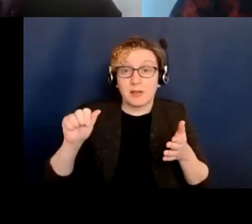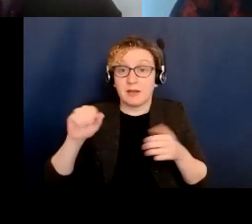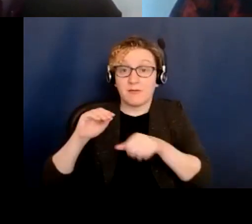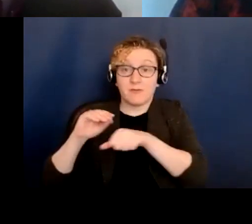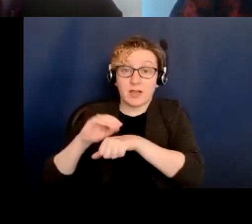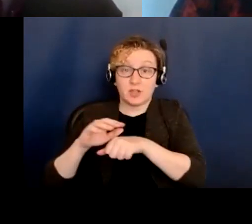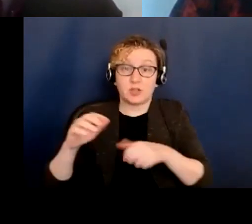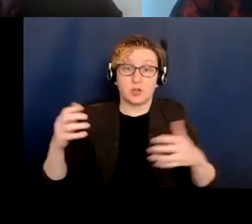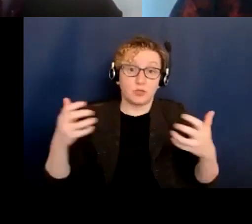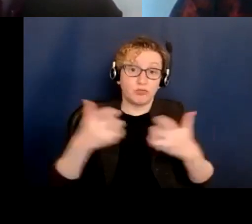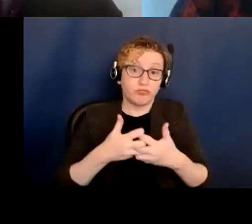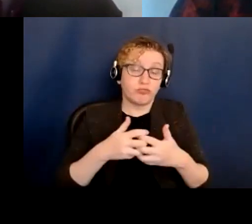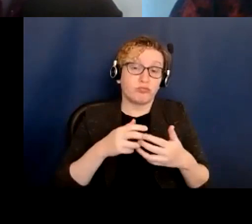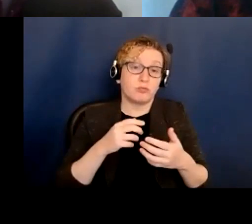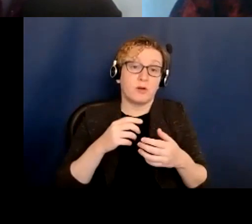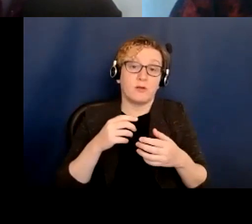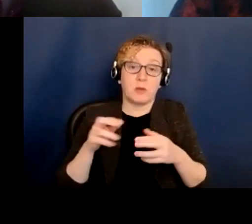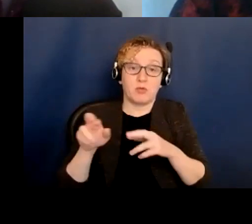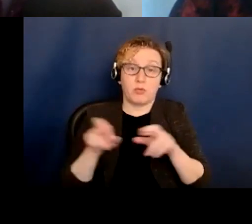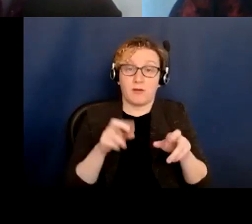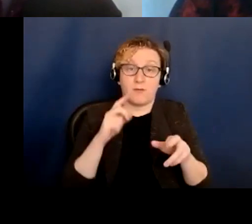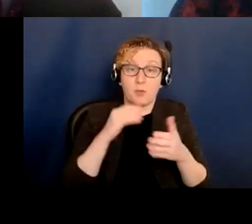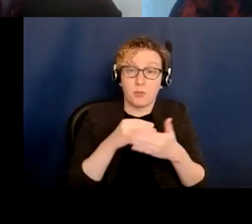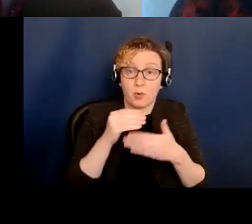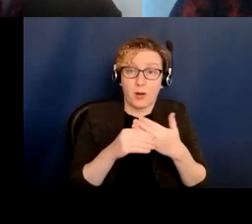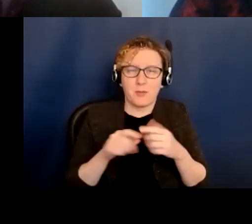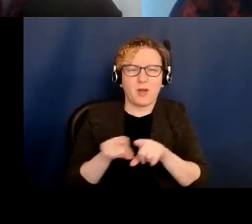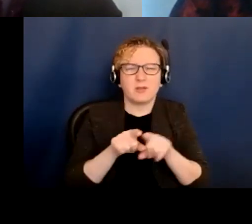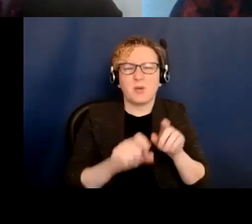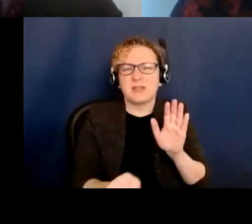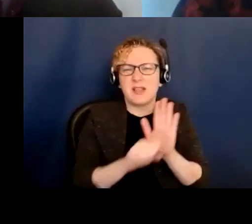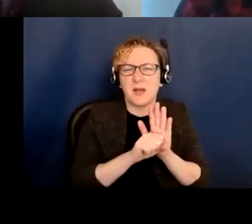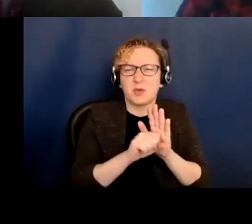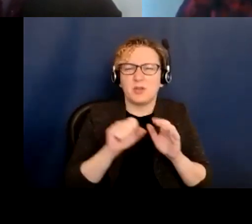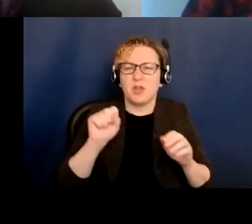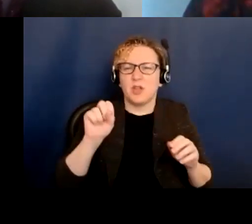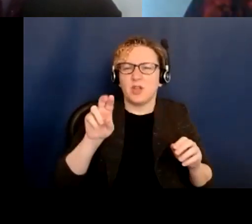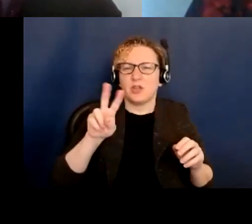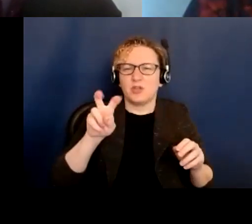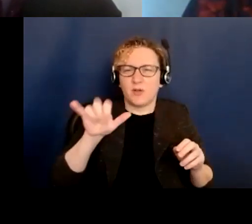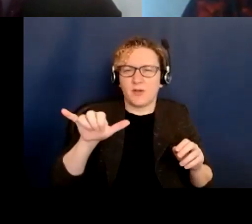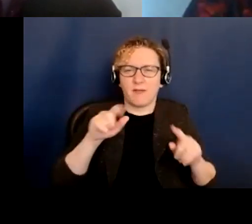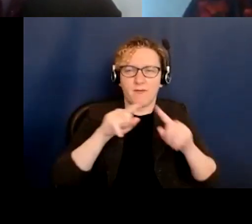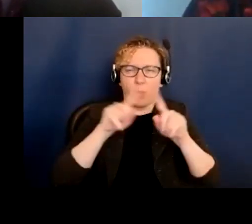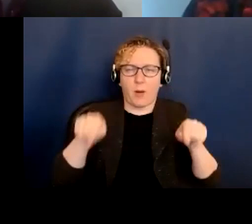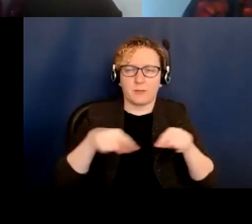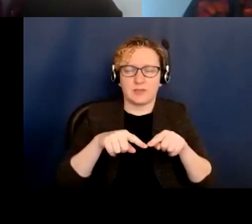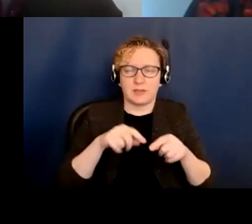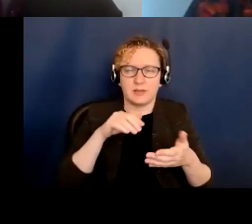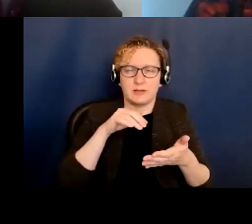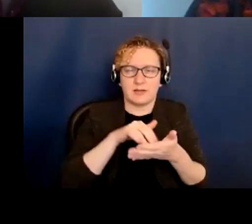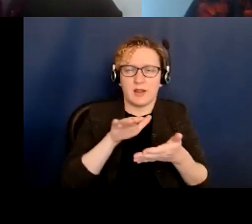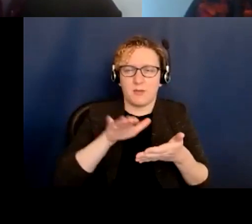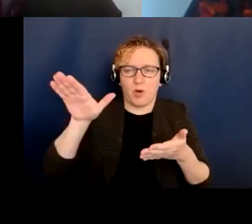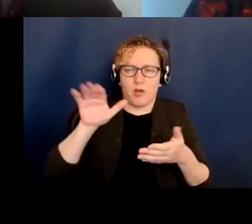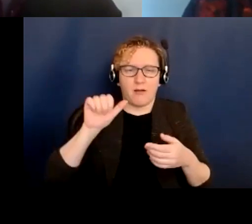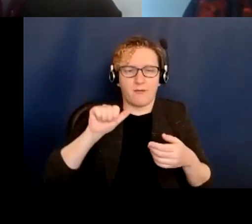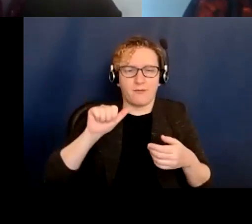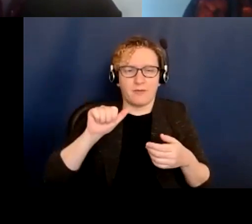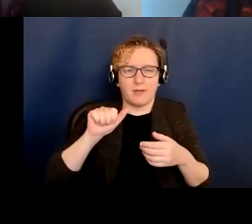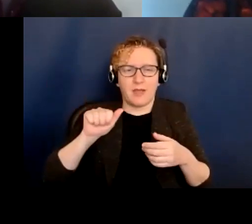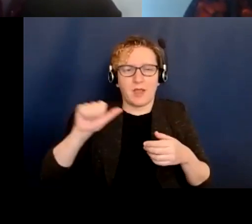Also, they would sample survey forms that a study abroad advisor and a host center staff